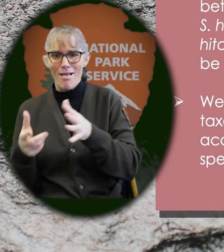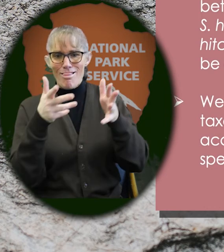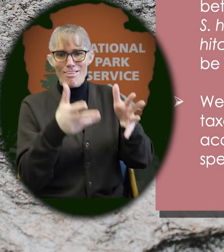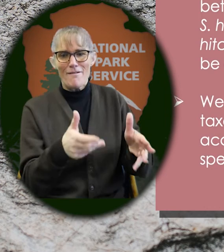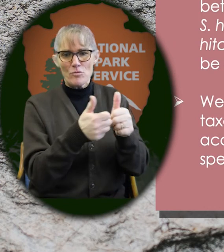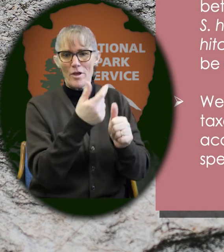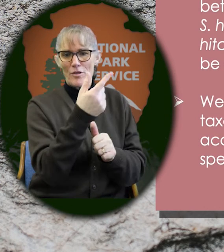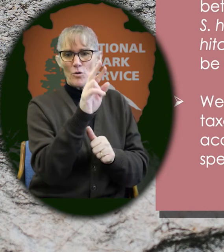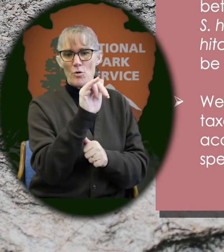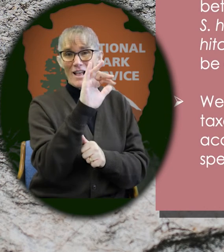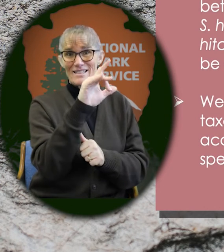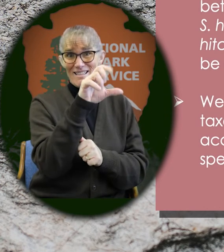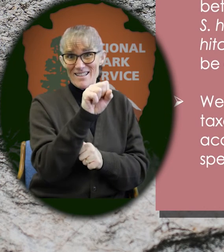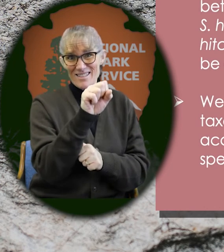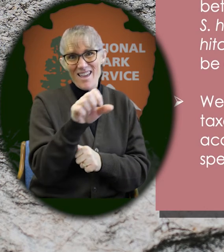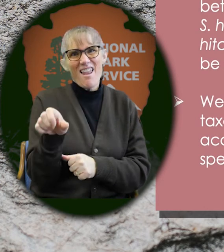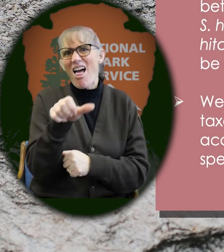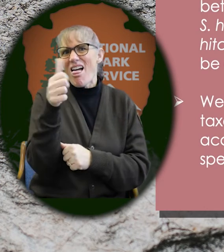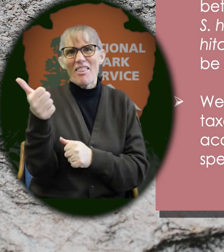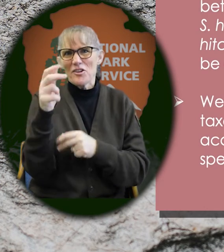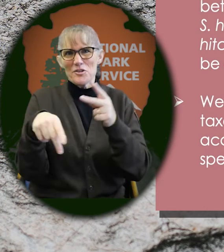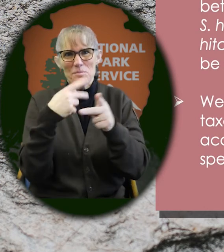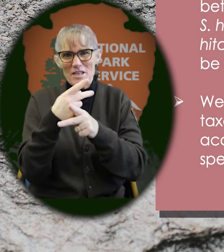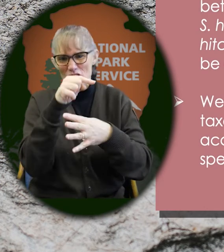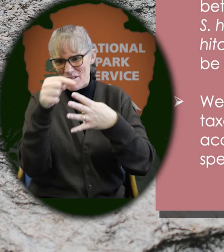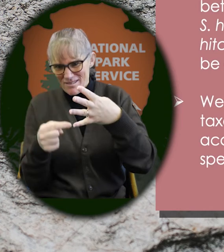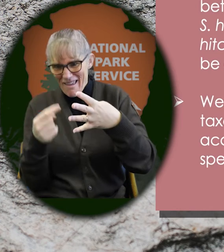as well as the other species, given that they have support as well.